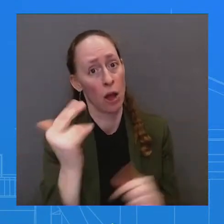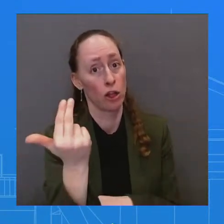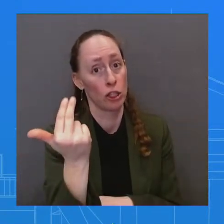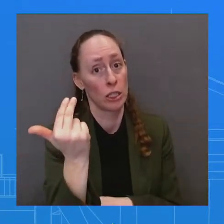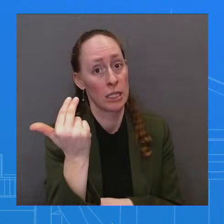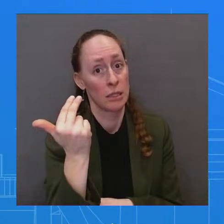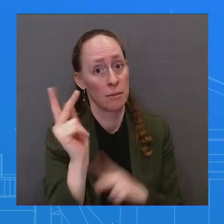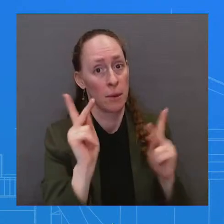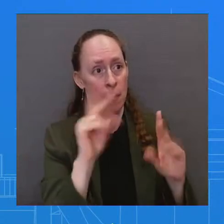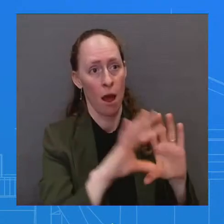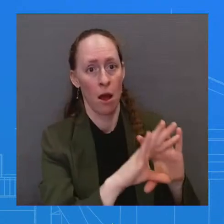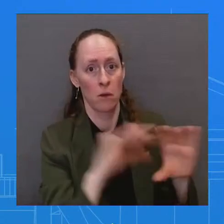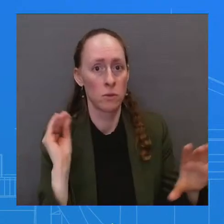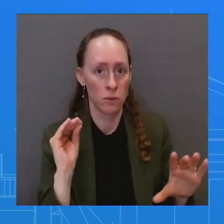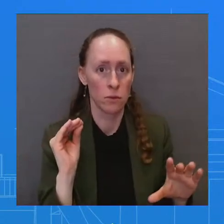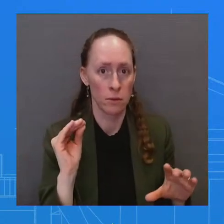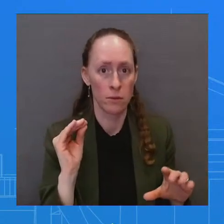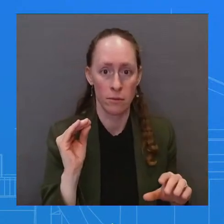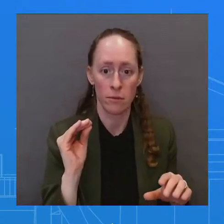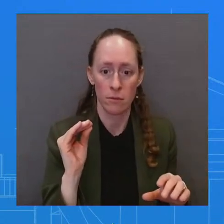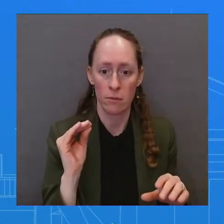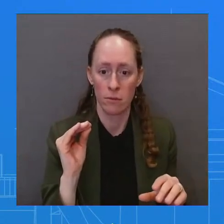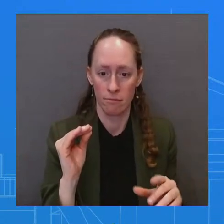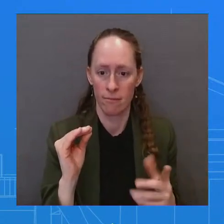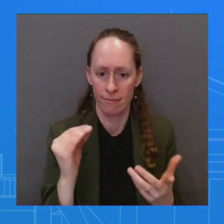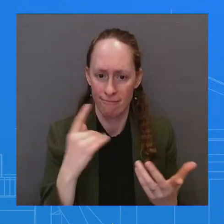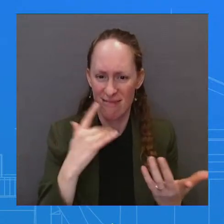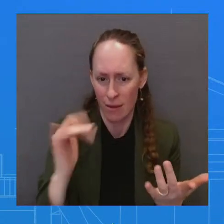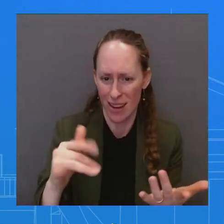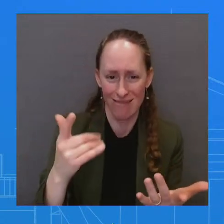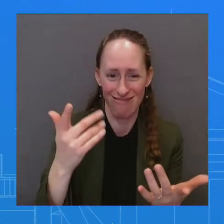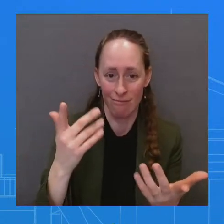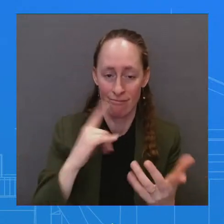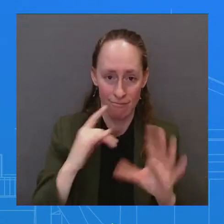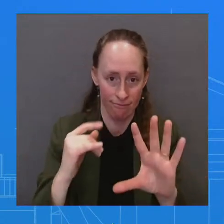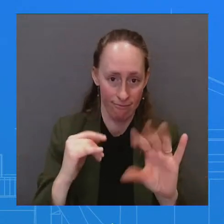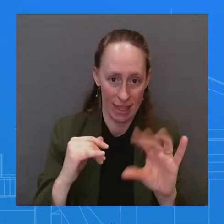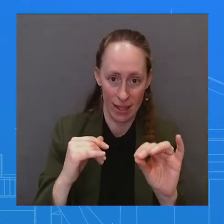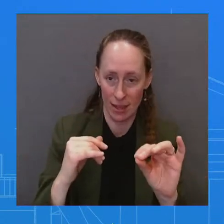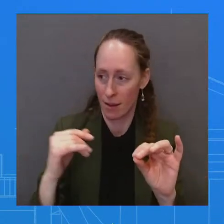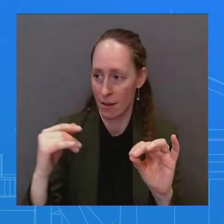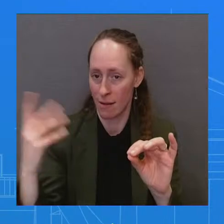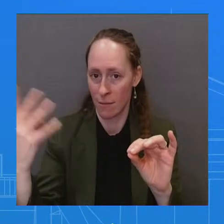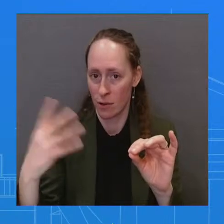trying to do 50 in four days. The extension is for an additional 20 over two days.